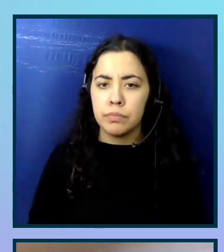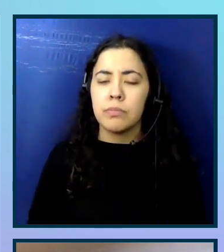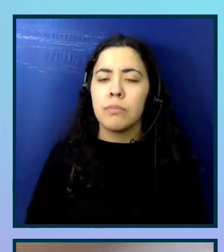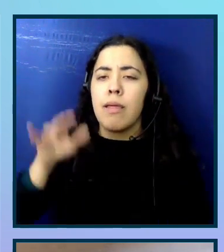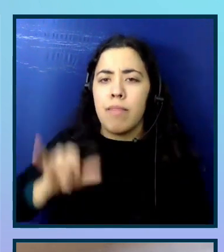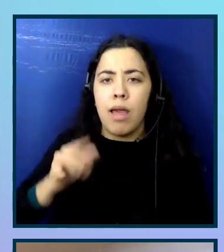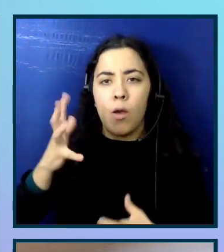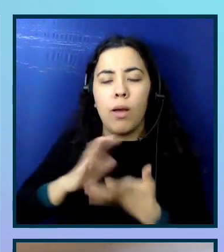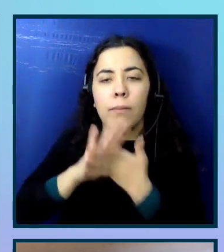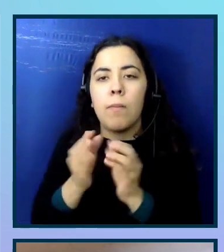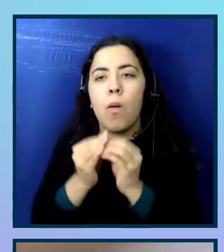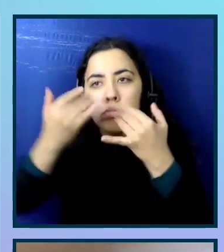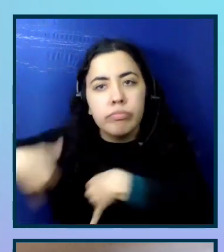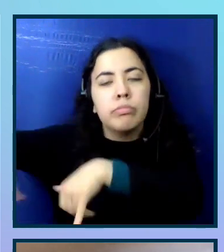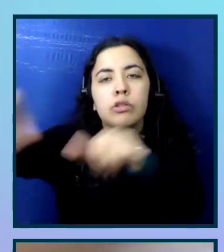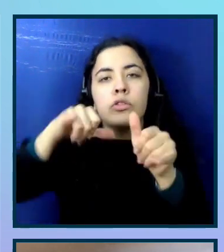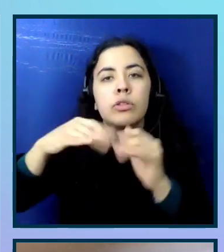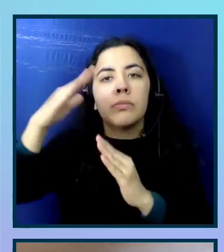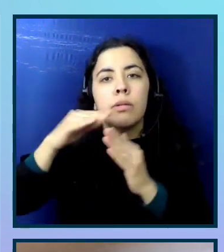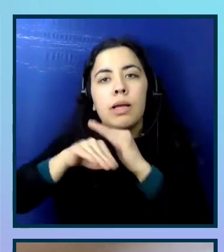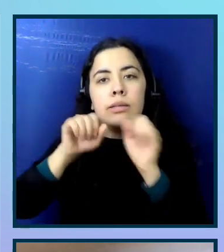it is often forgotten that they are a part